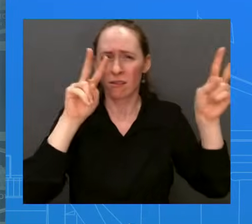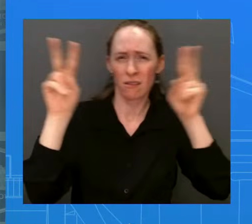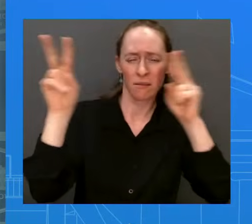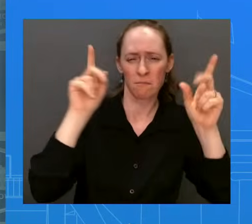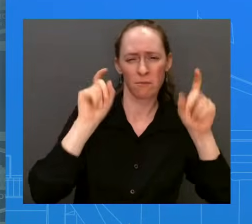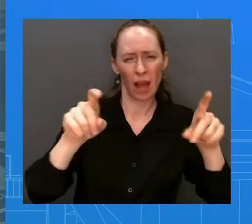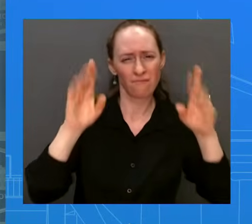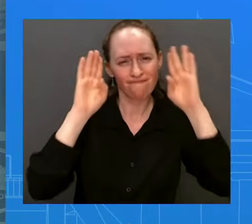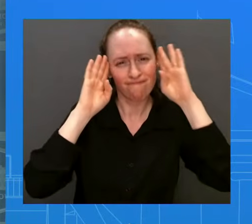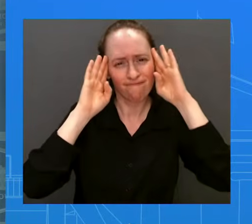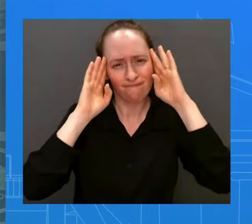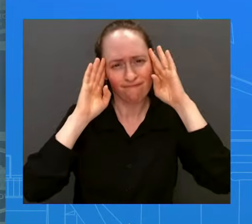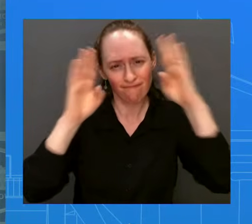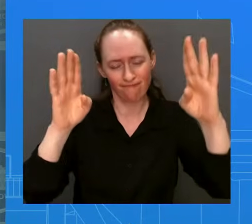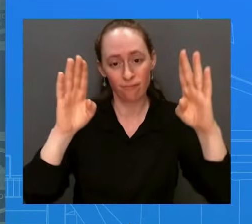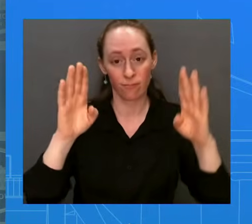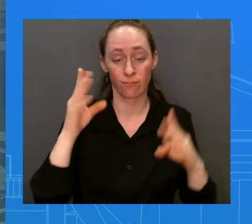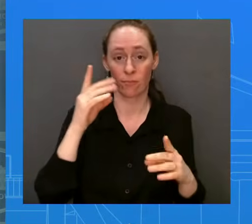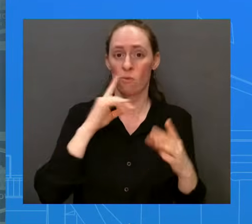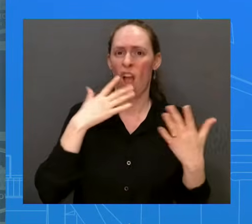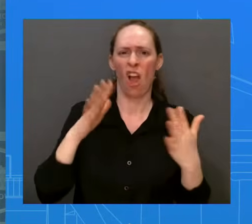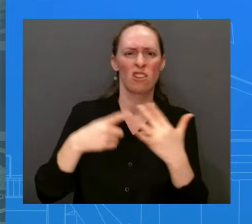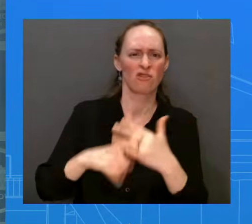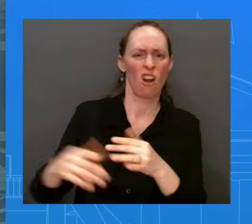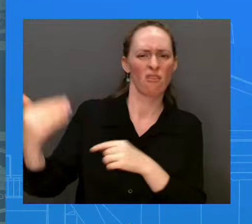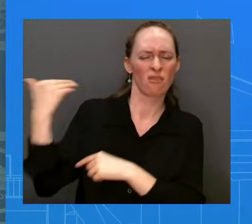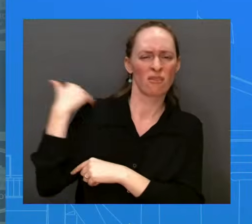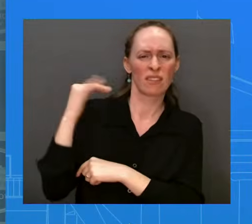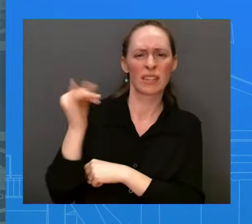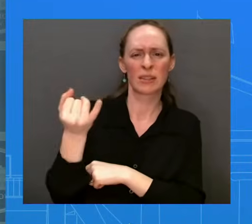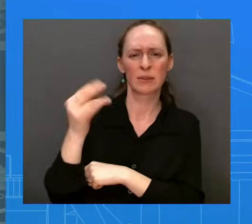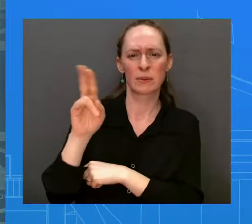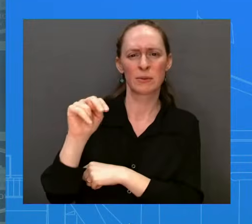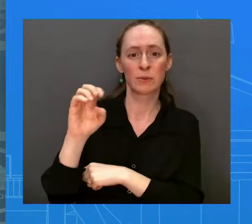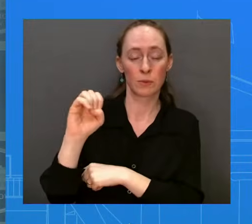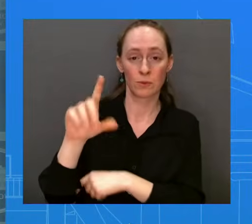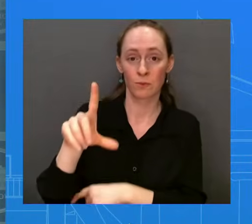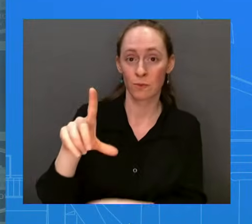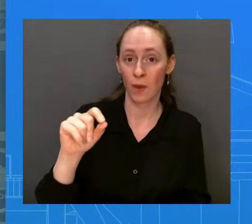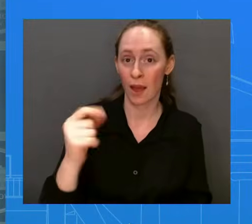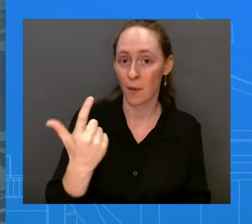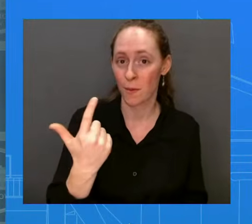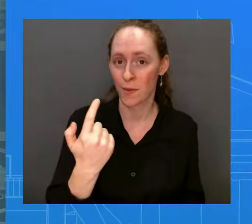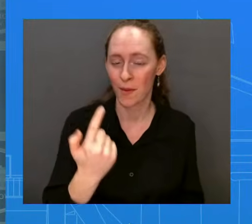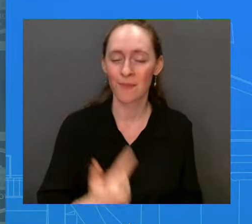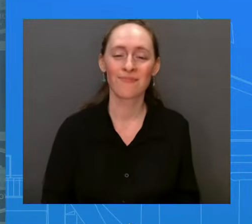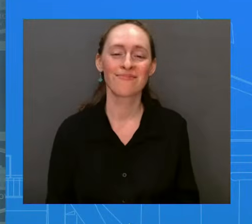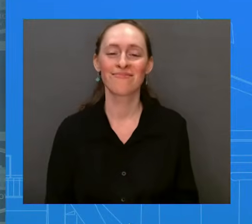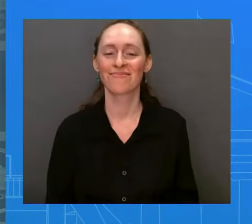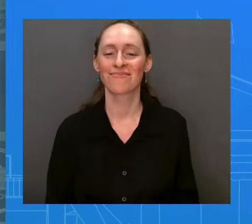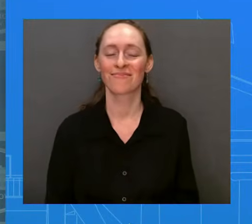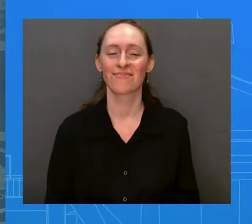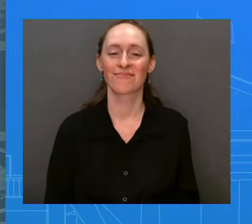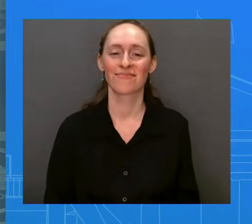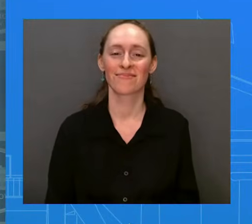He was briefed that this is not just an issue for the United States but one for the rest of the world. And as I said, our friends and our partners